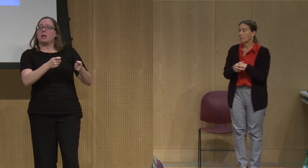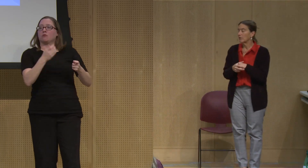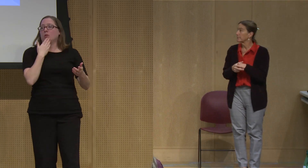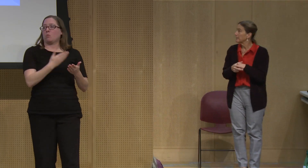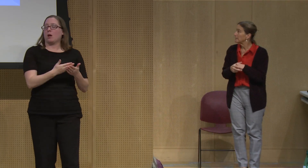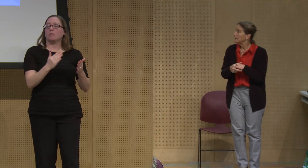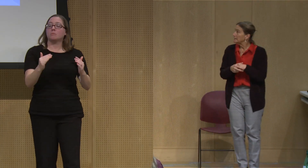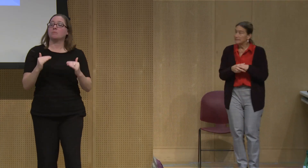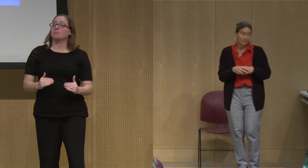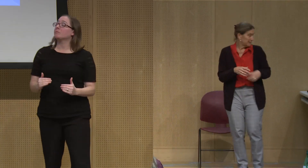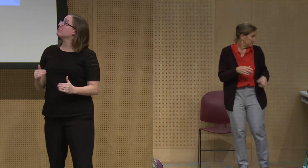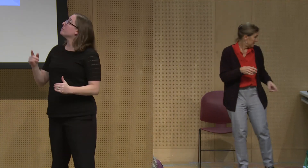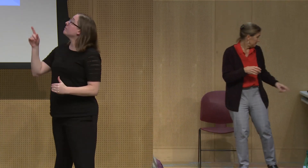ALL OF THE SYMPTOMS.